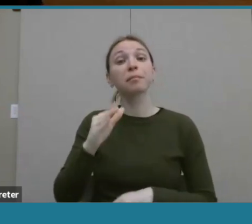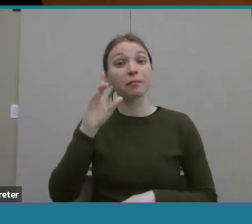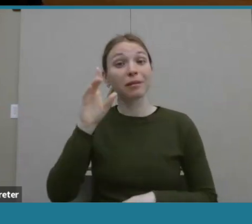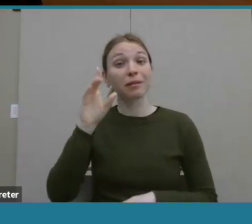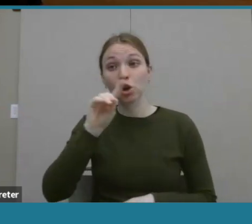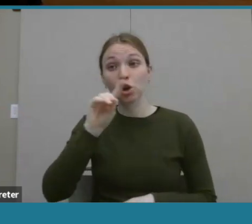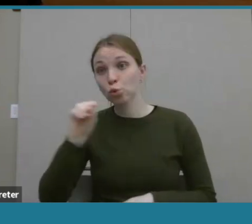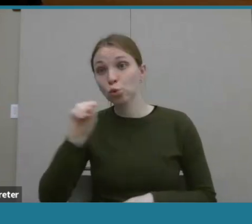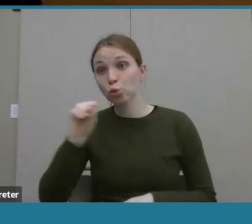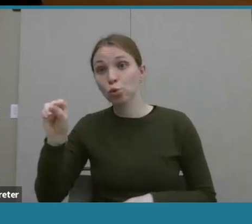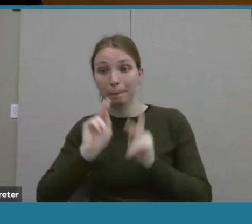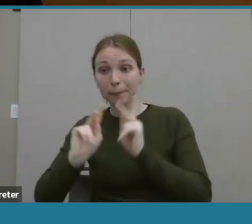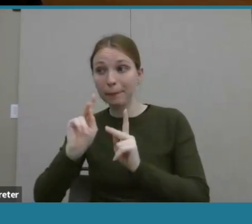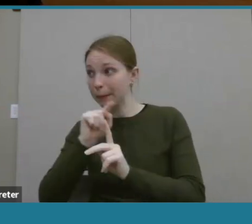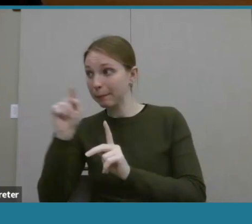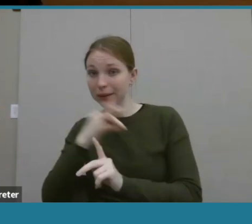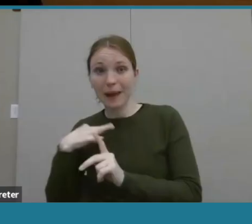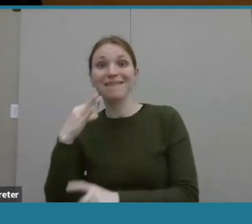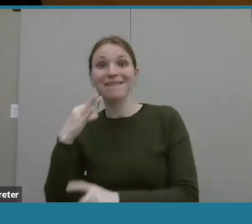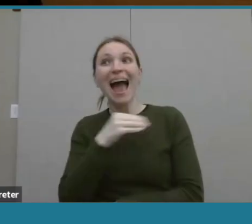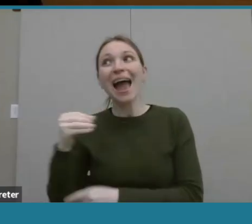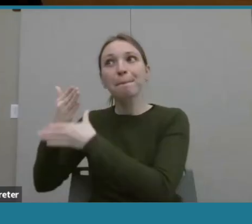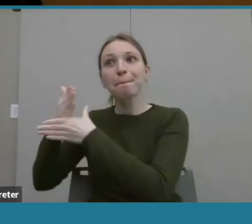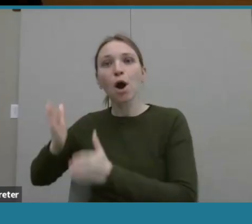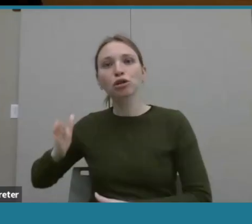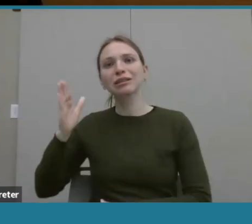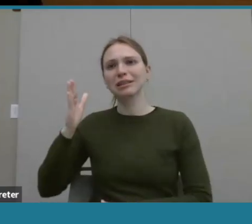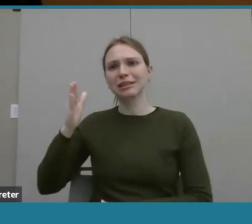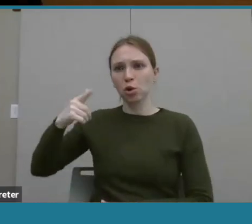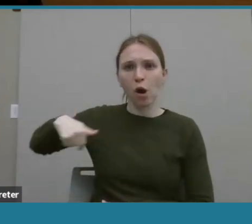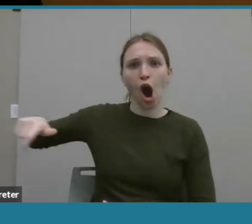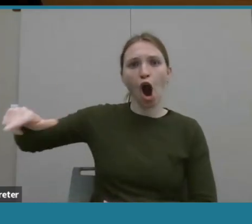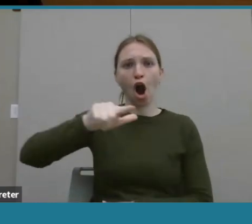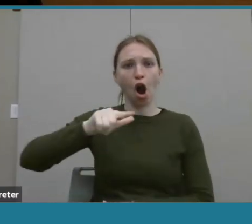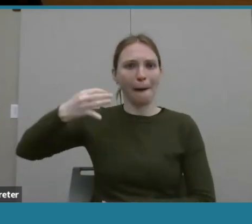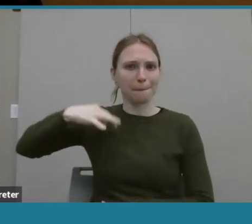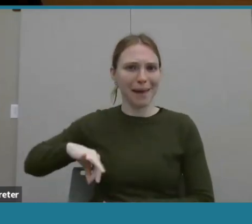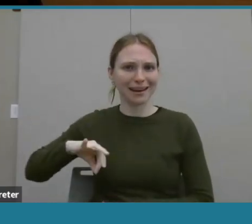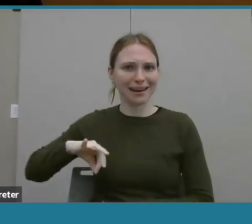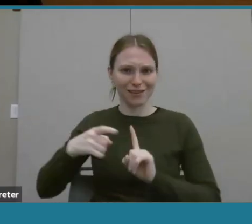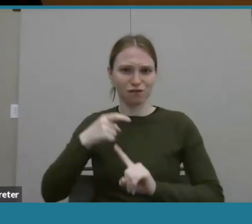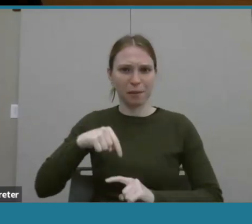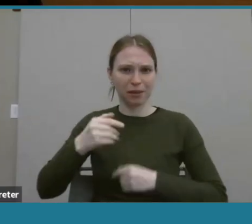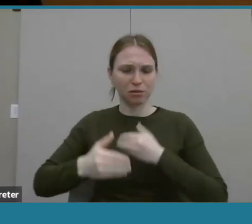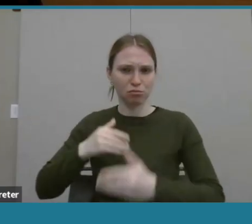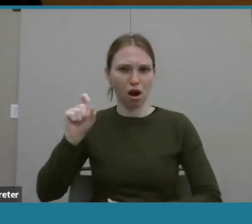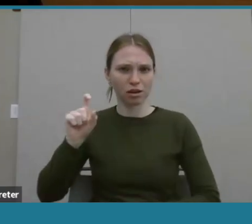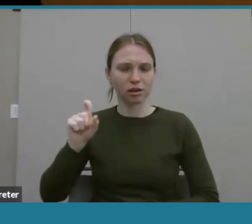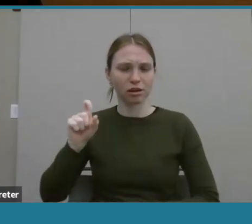these partners benefit mutually from the co-creation process? In order to collect this data, we had partner journals, so we had prompts prompt